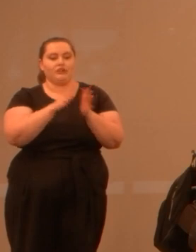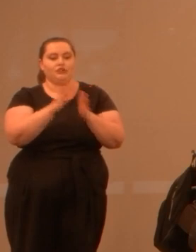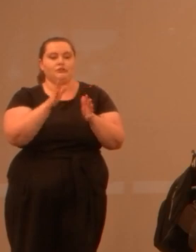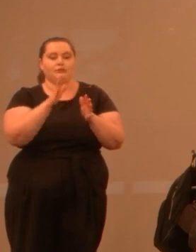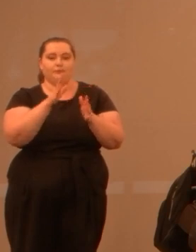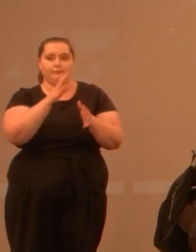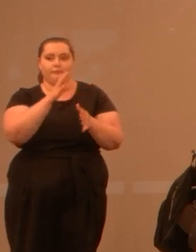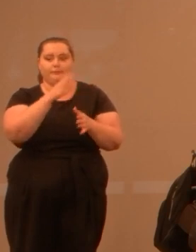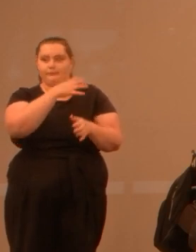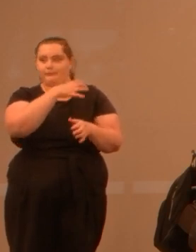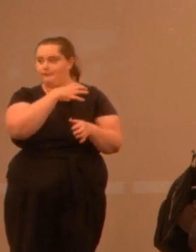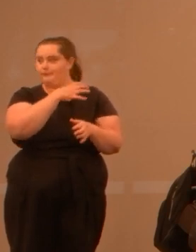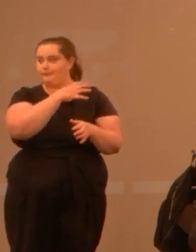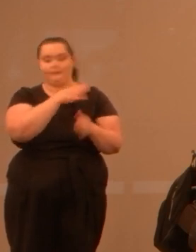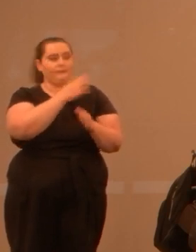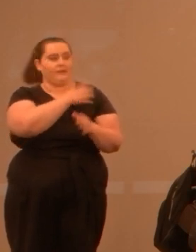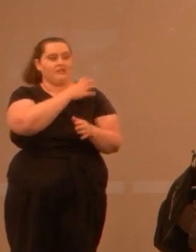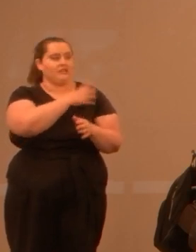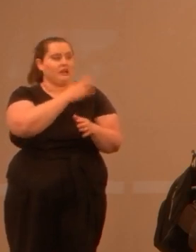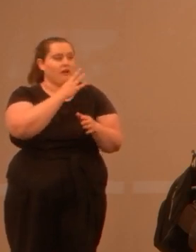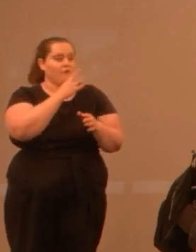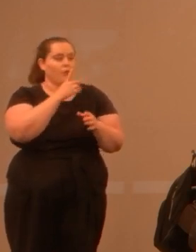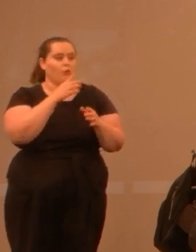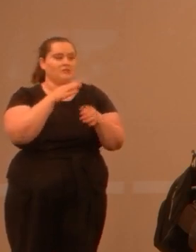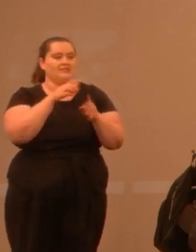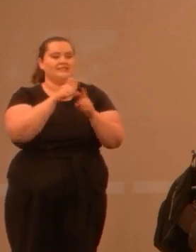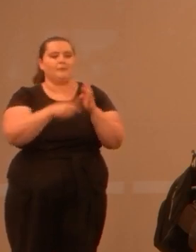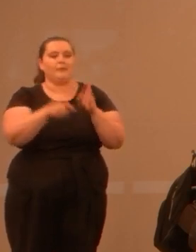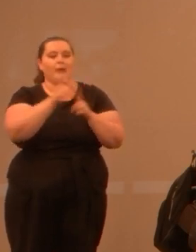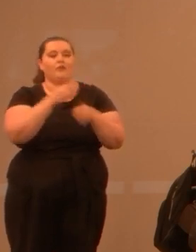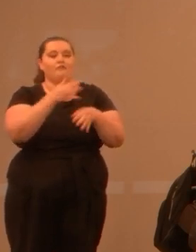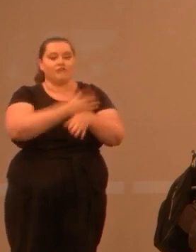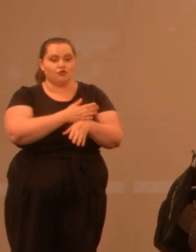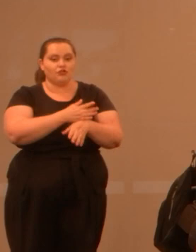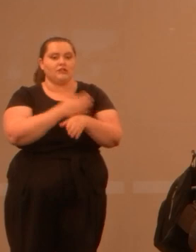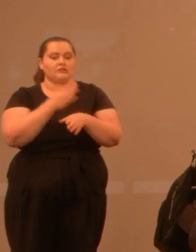Fisheries, Seniors and Ageing, Volunteering and has been a member